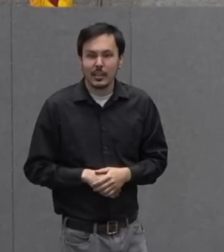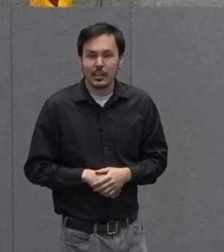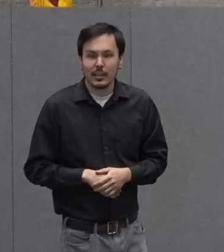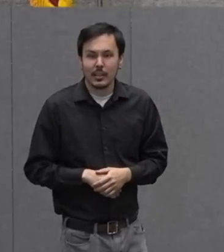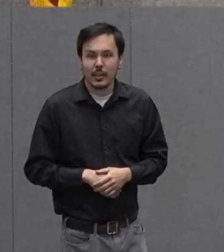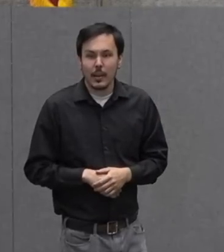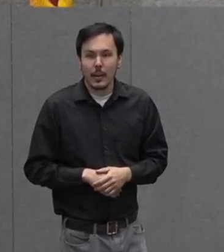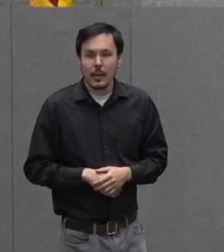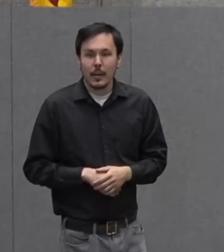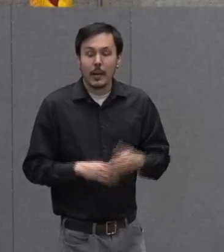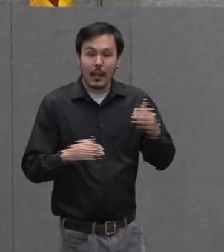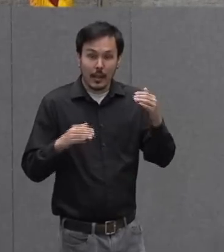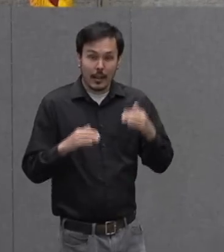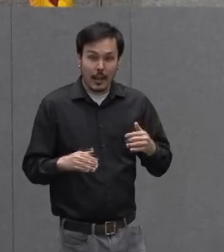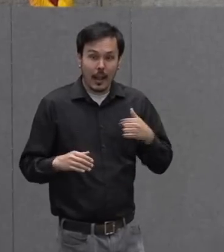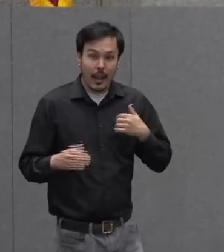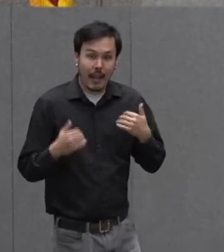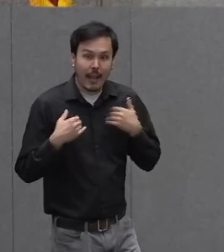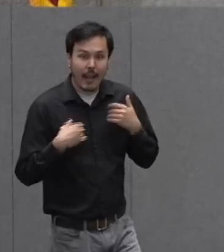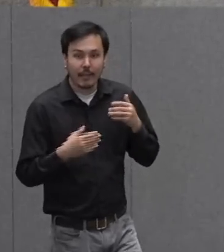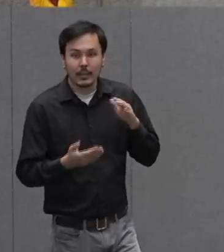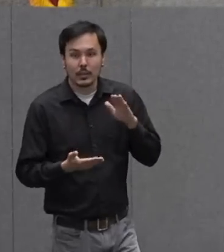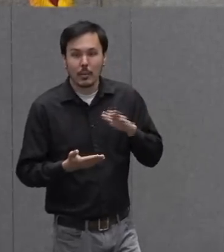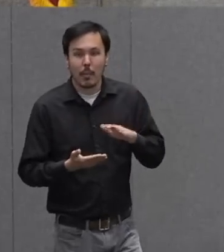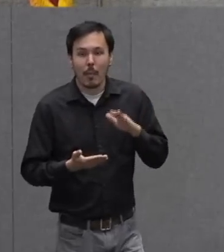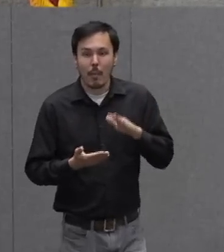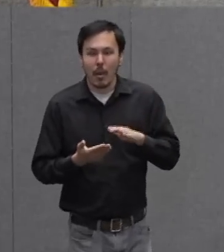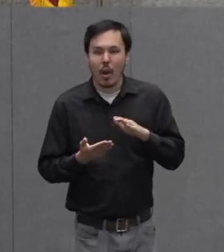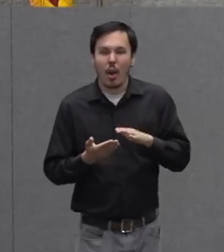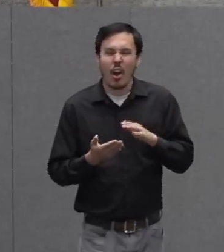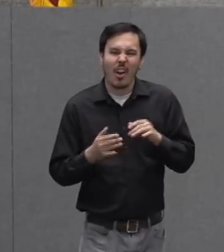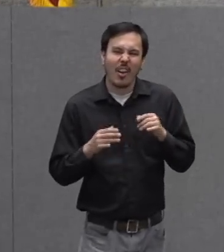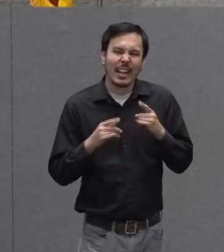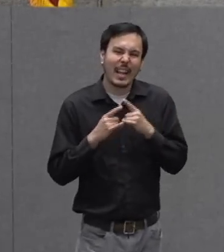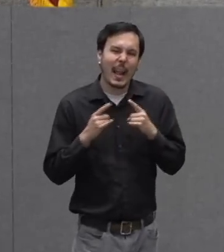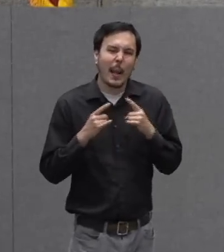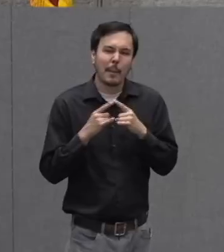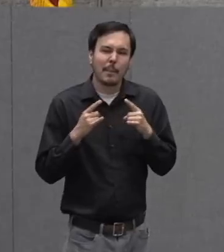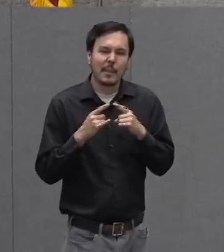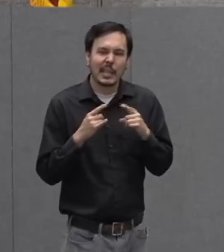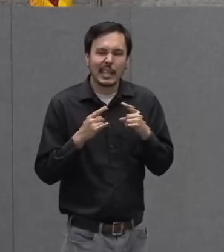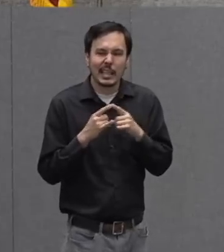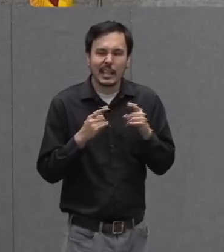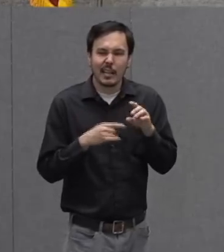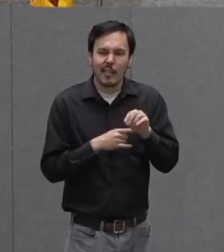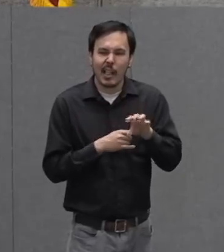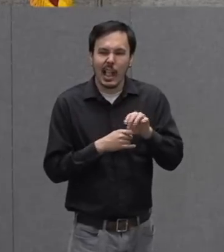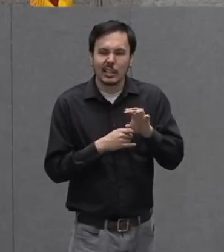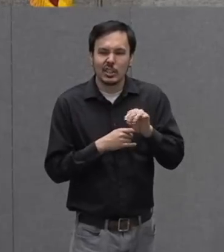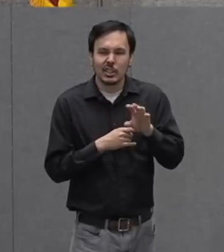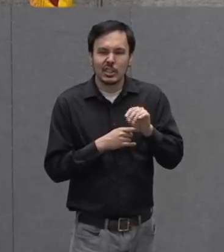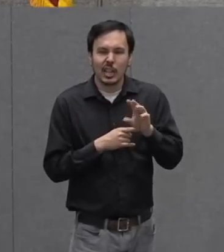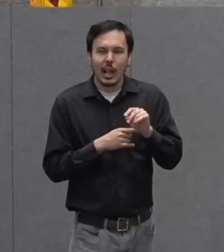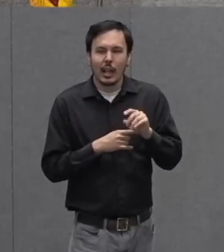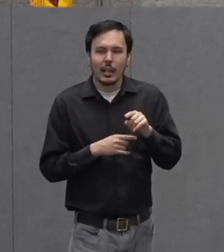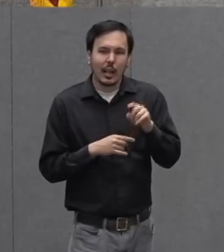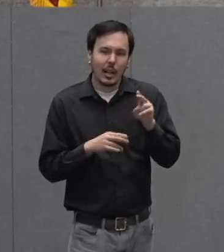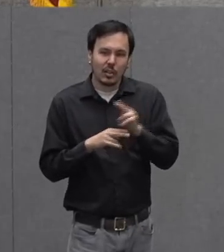And then I have this small camping flashlight. So I could use it this way or,